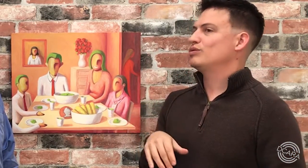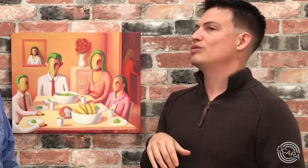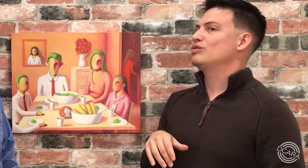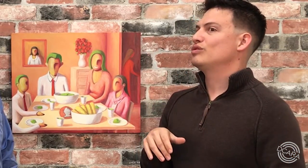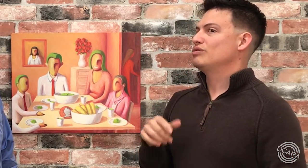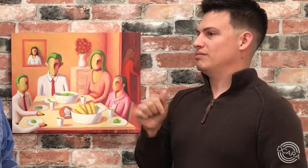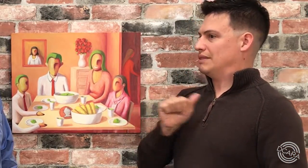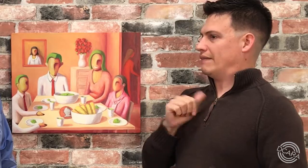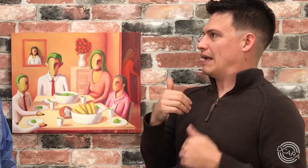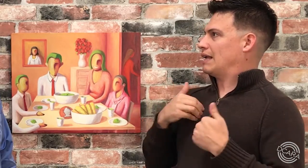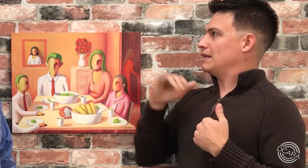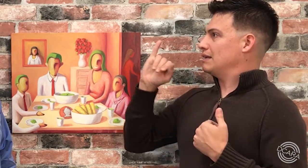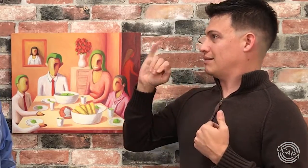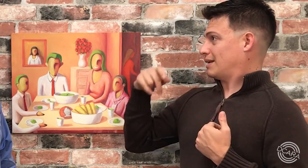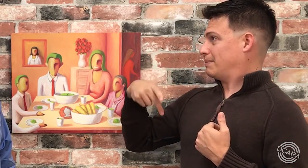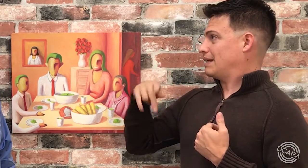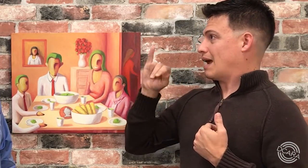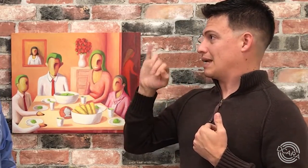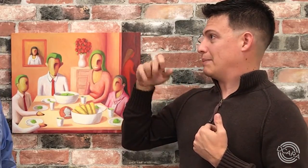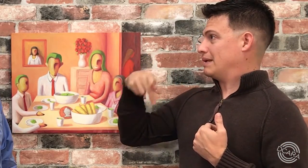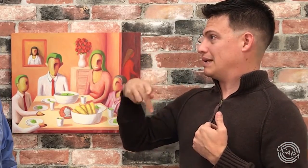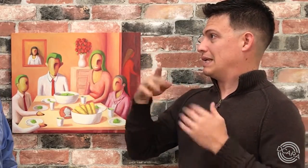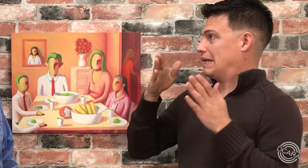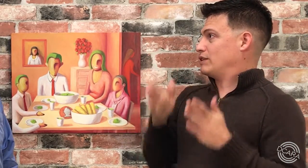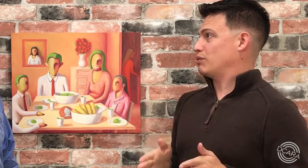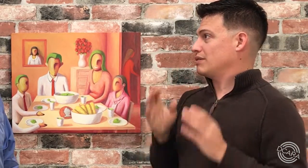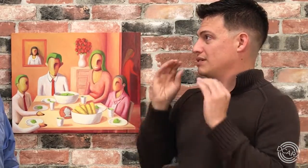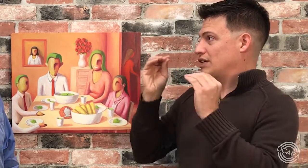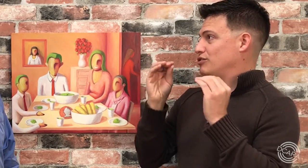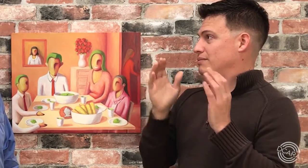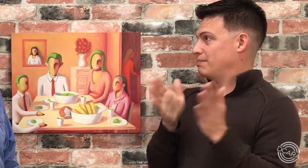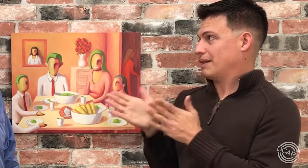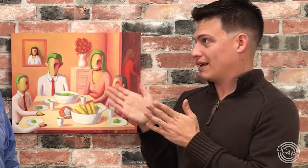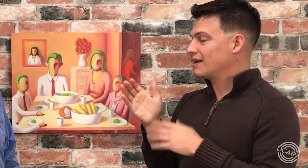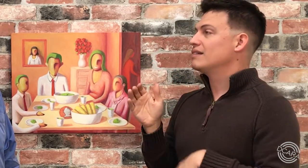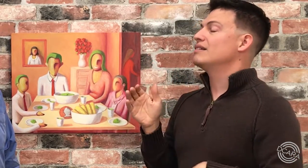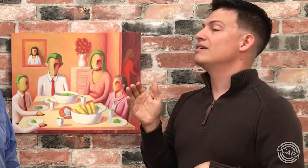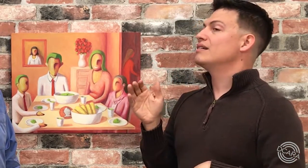I am involved with my children's IEP (Individualized Education Program).